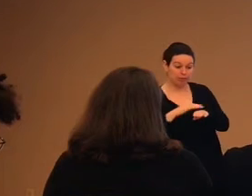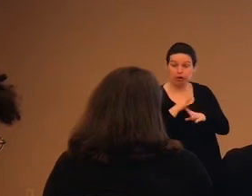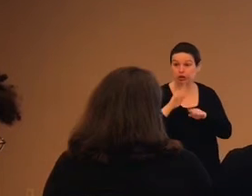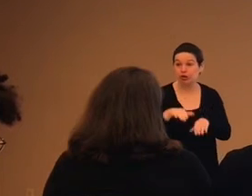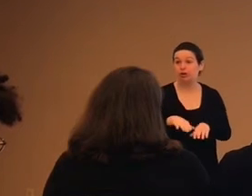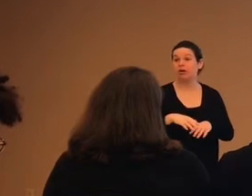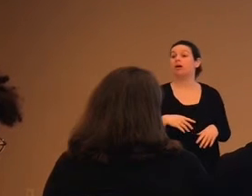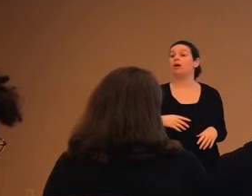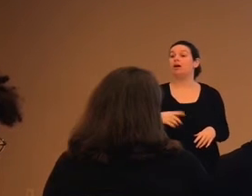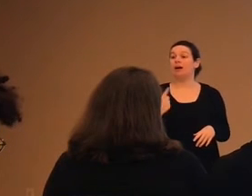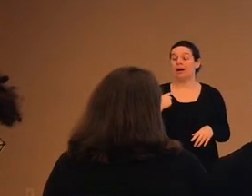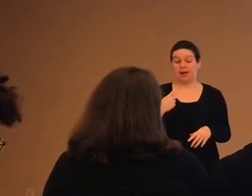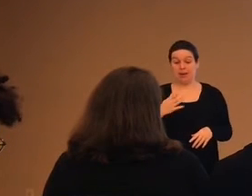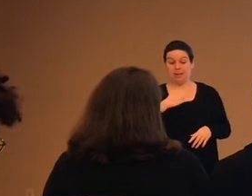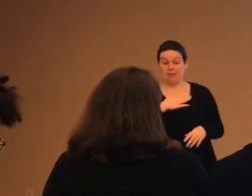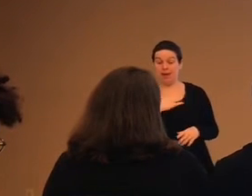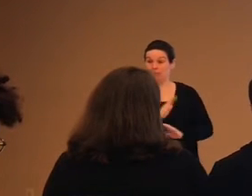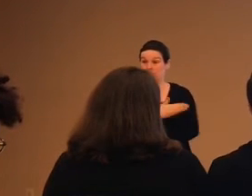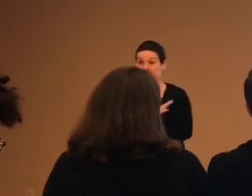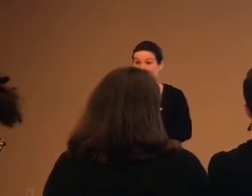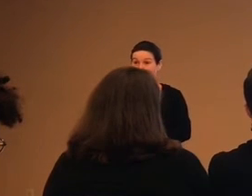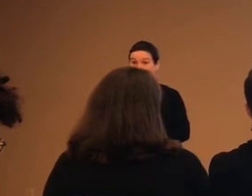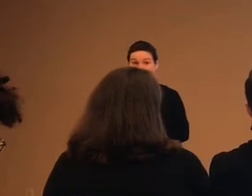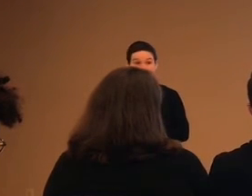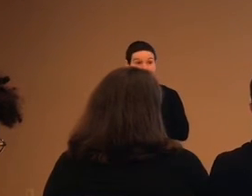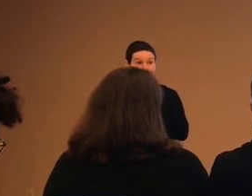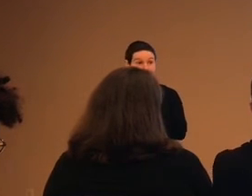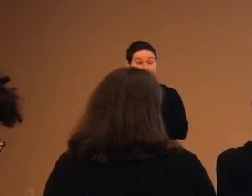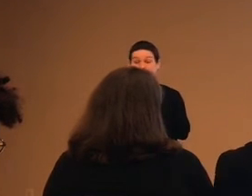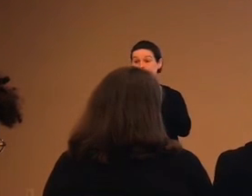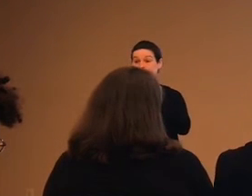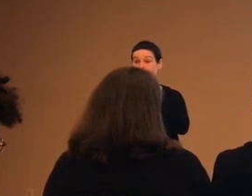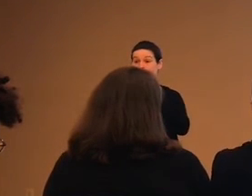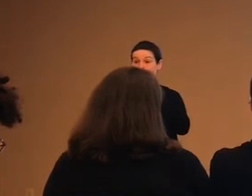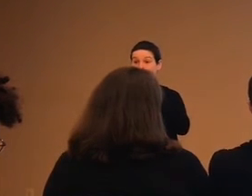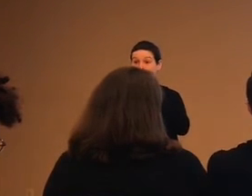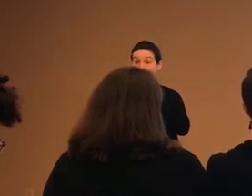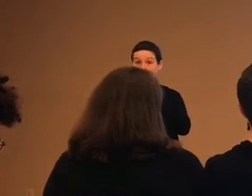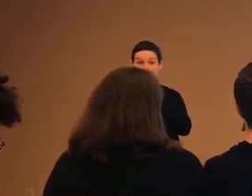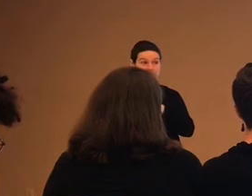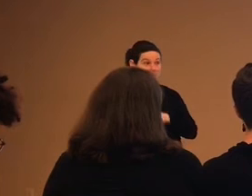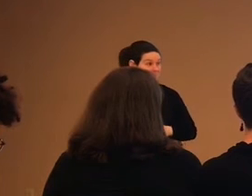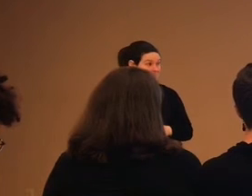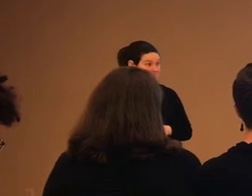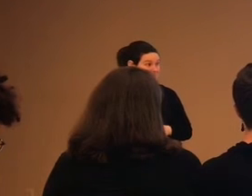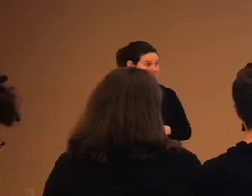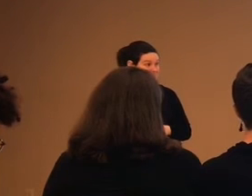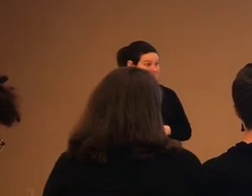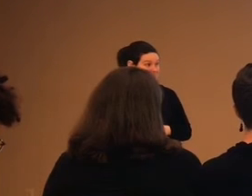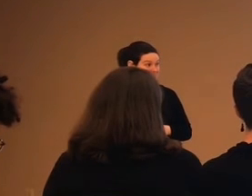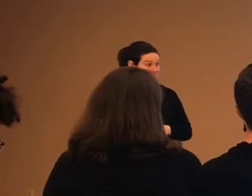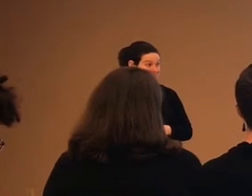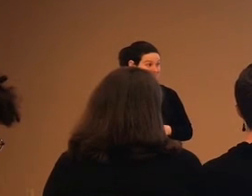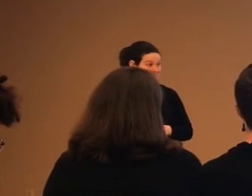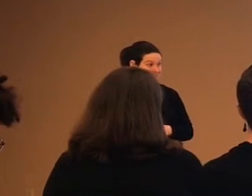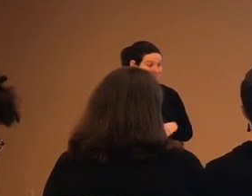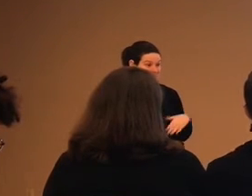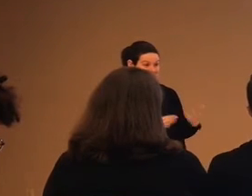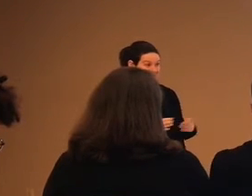musician on staff Uses the trombone into a flourish and then I say